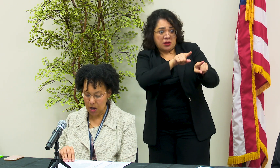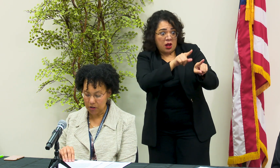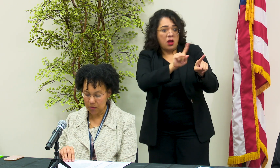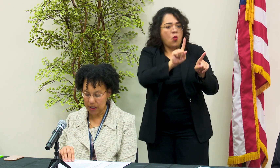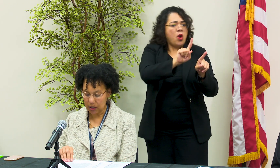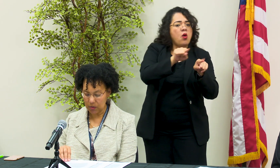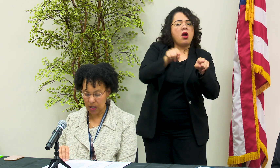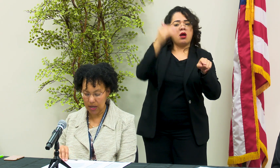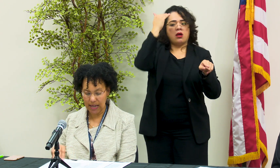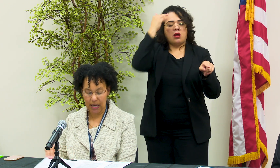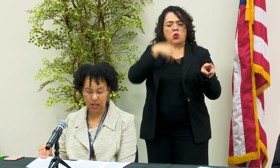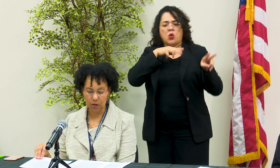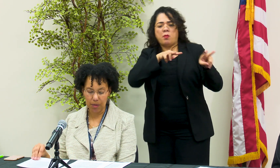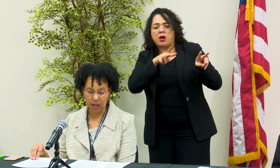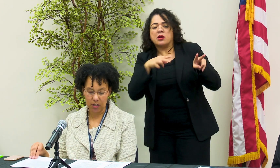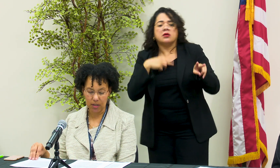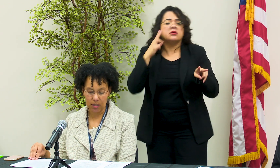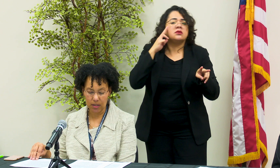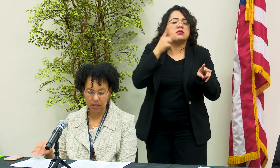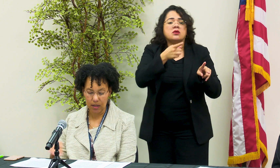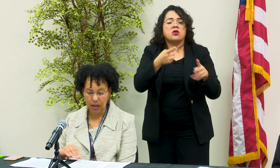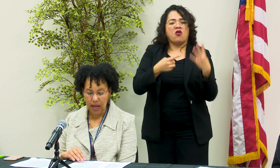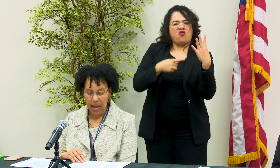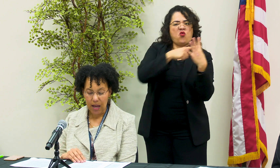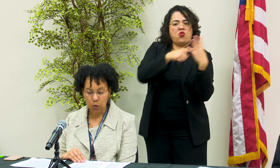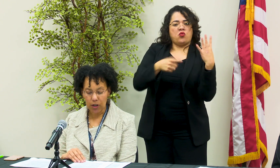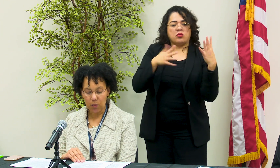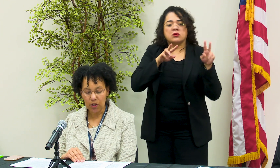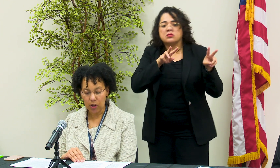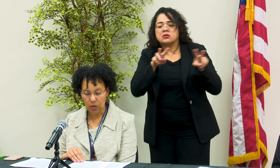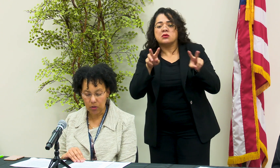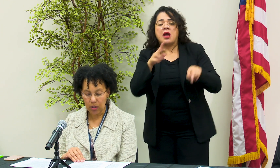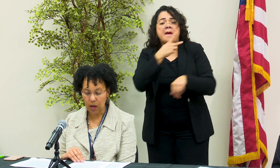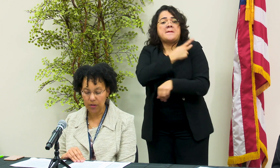monitoring close contacts of the patients, and working with local health